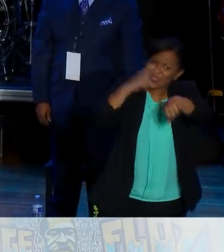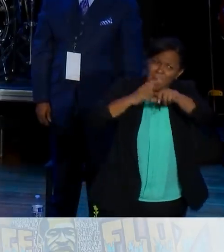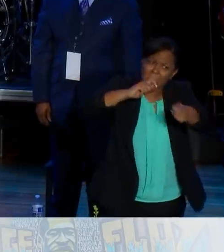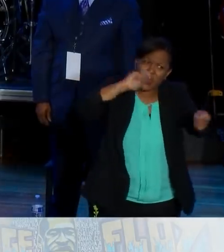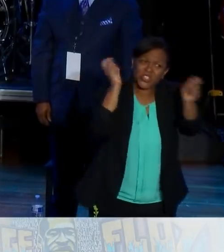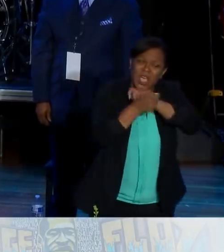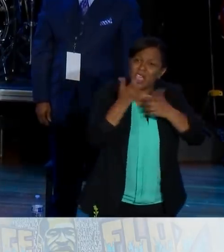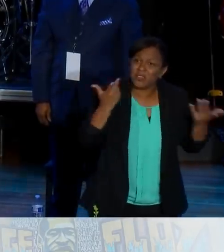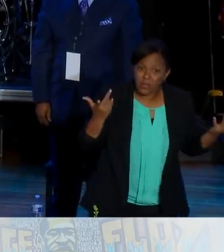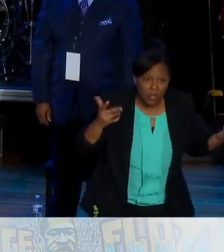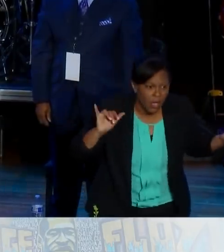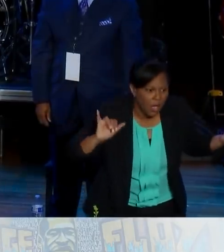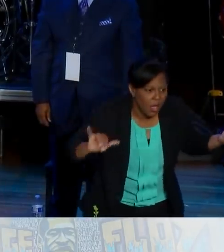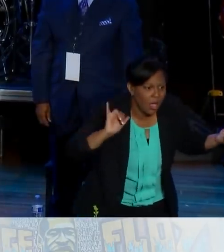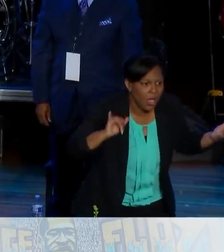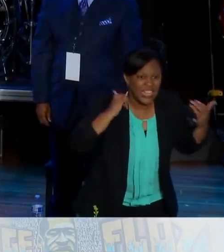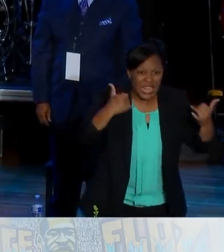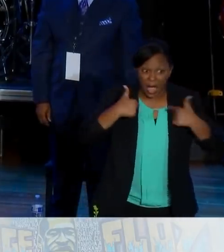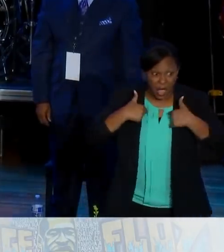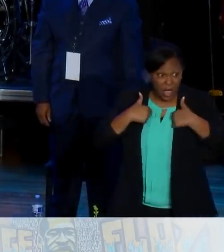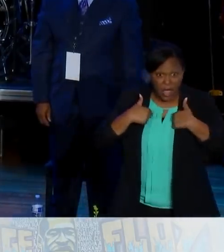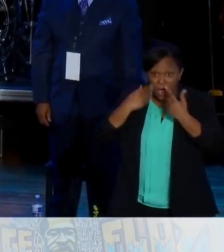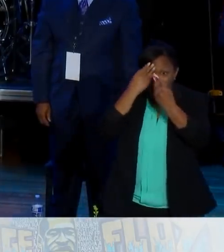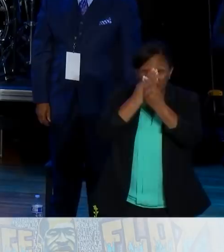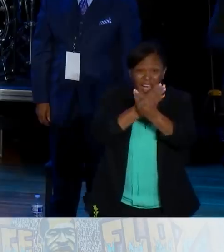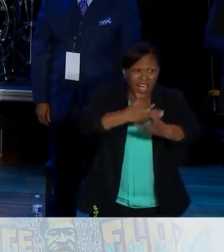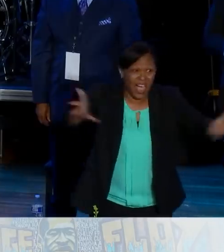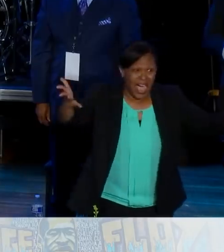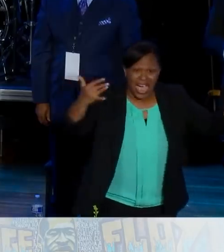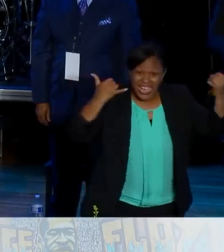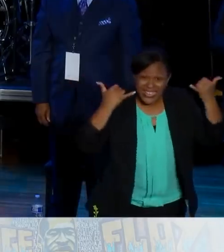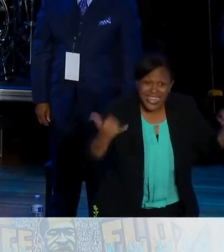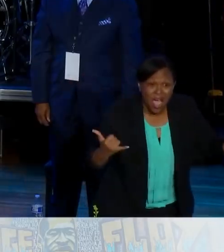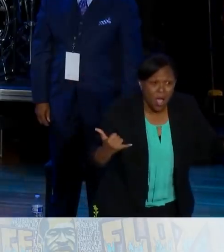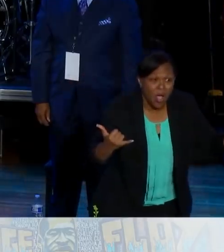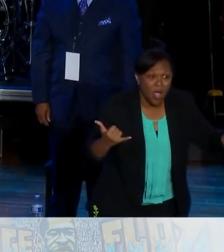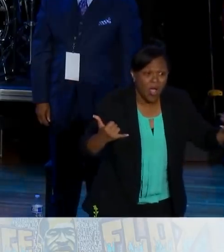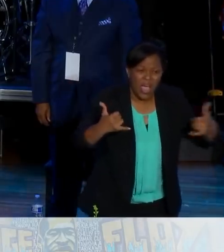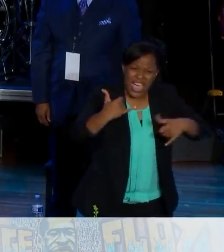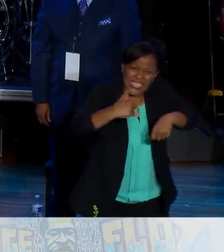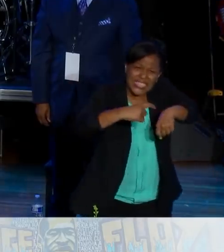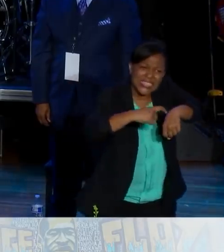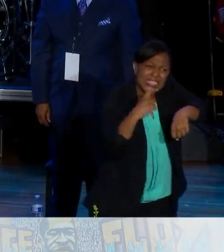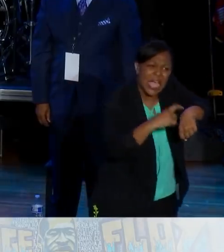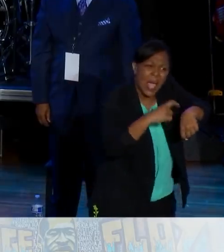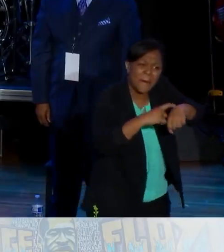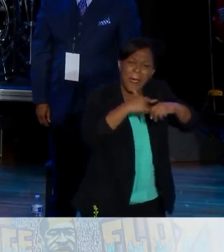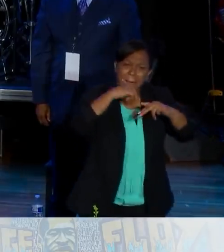AND SAID IT'S A DIFFERENT TIME AND A DIFFERENT SEASON, I COME